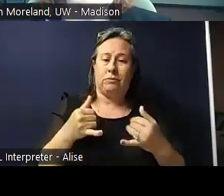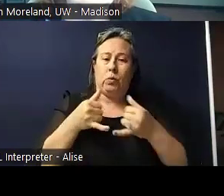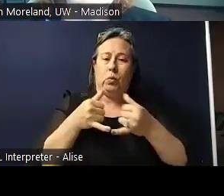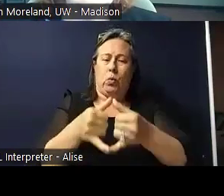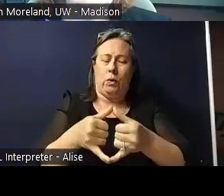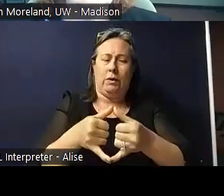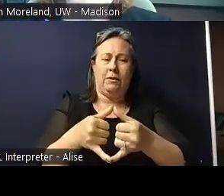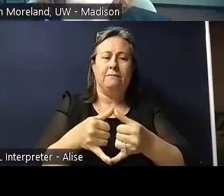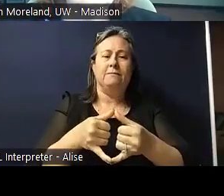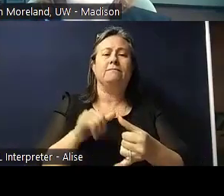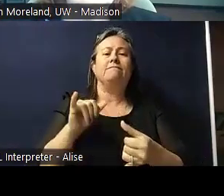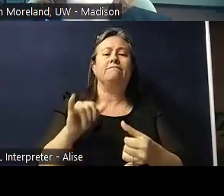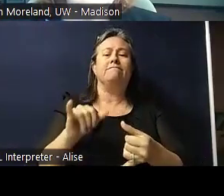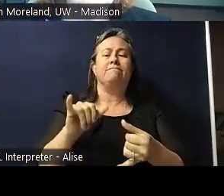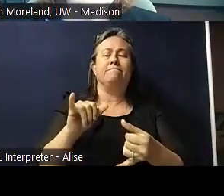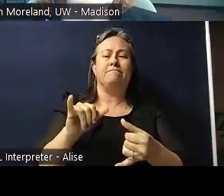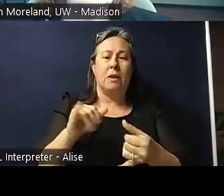that there's going to be an award in place.